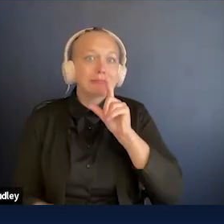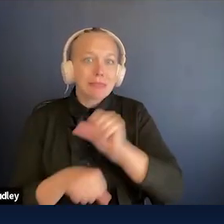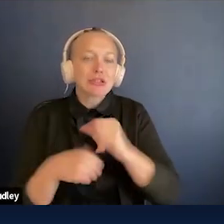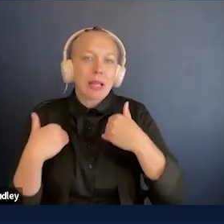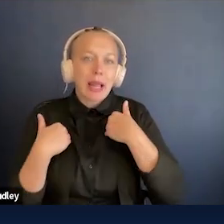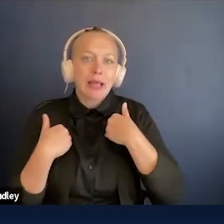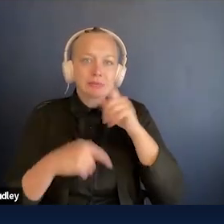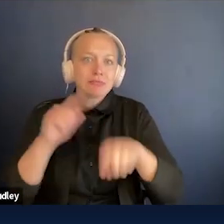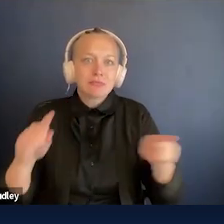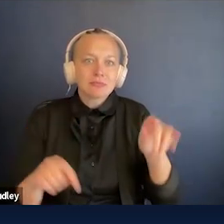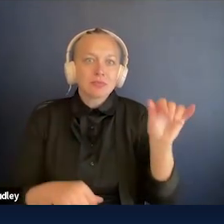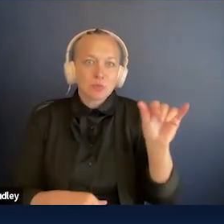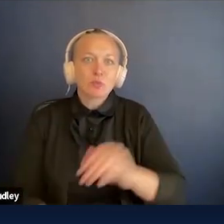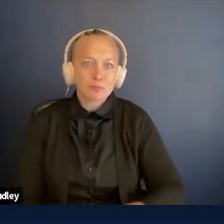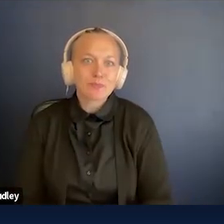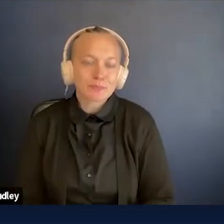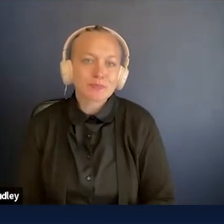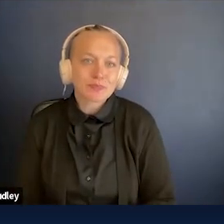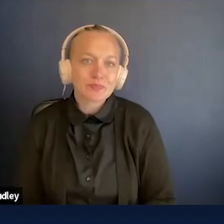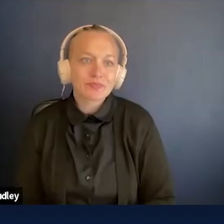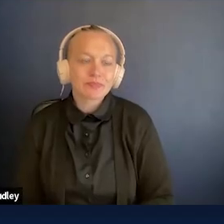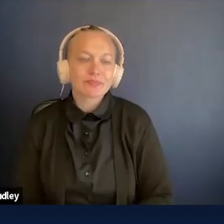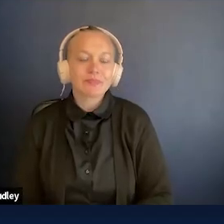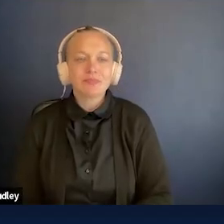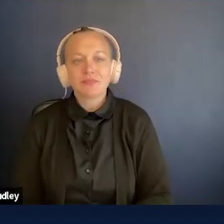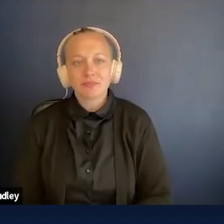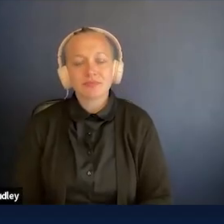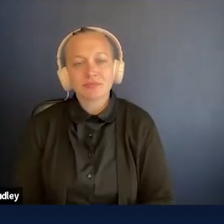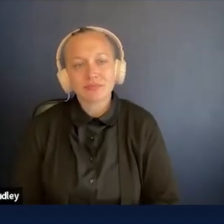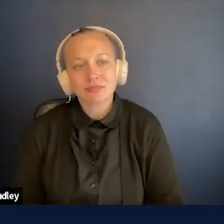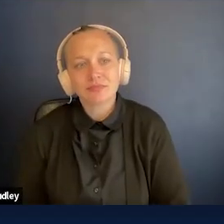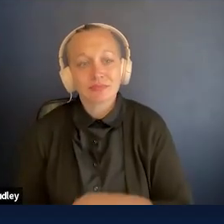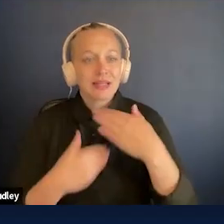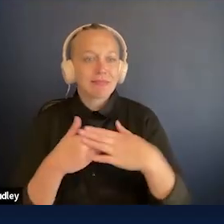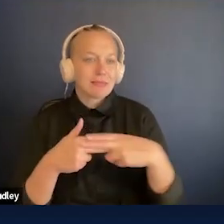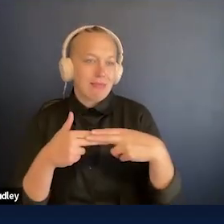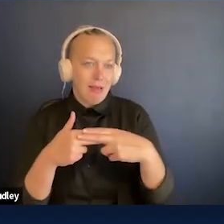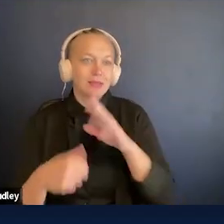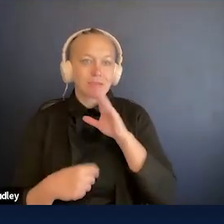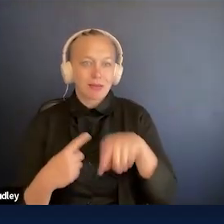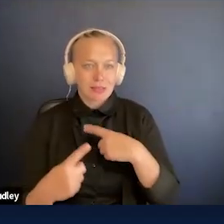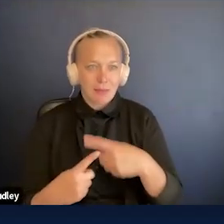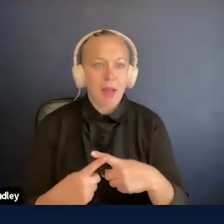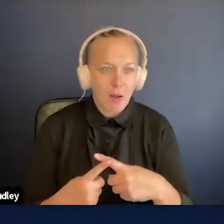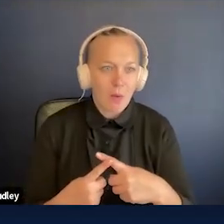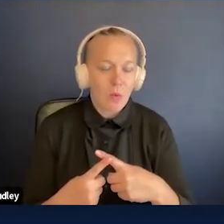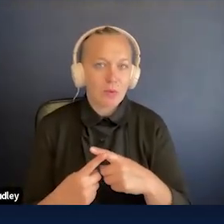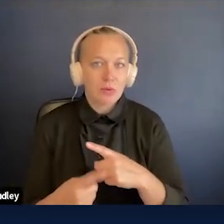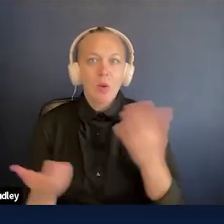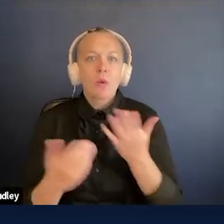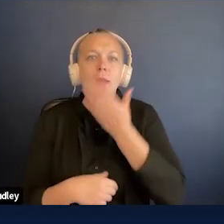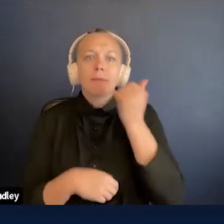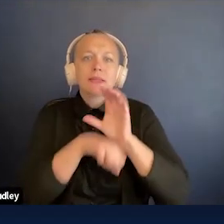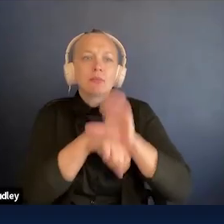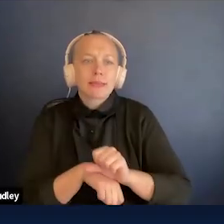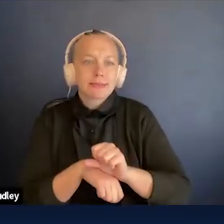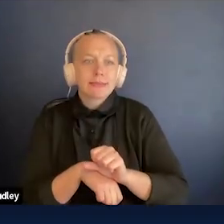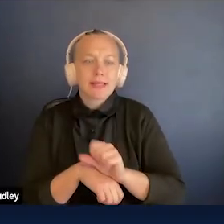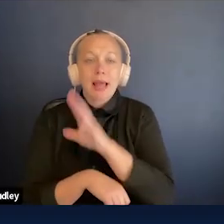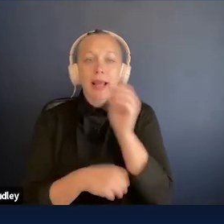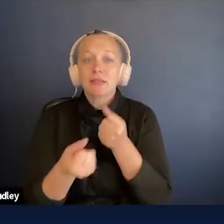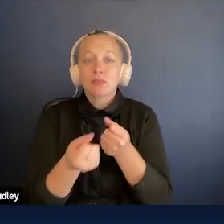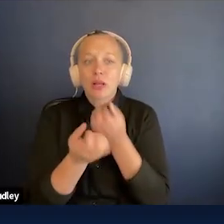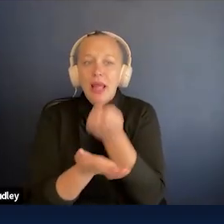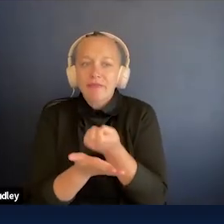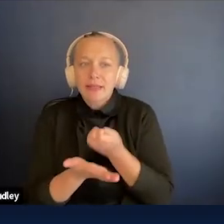race and disability And now this… this and next slide is where we'll be talking about the supporting evidence and best practices. Um, one of the articles were… was on breastfeeding and maternal practices.